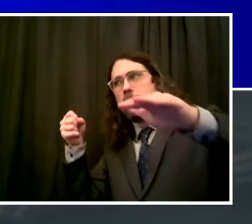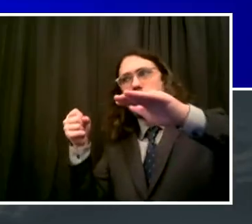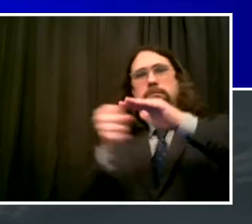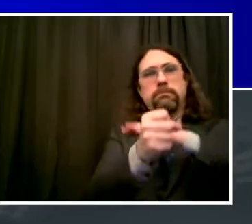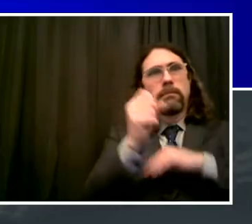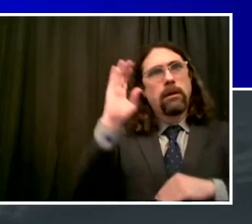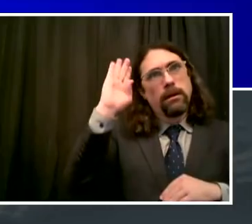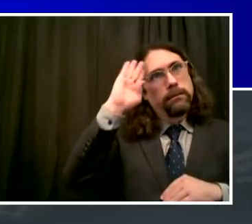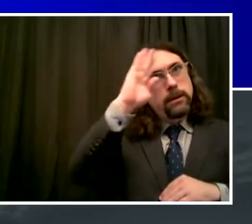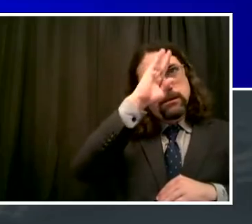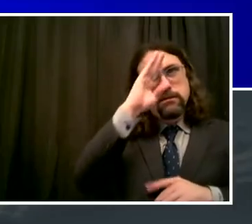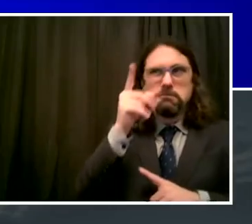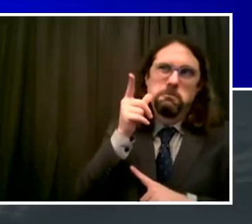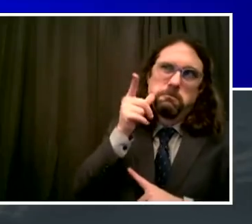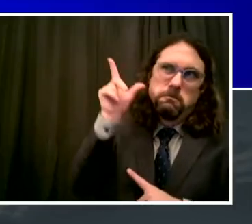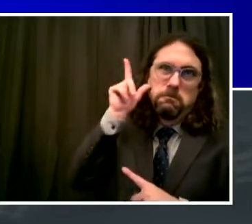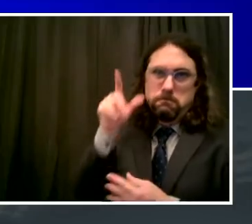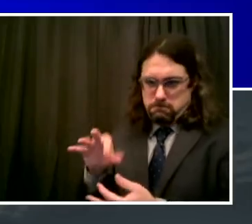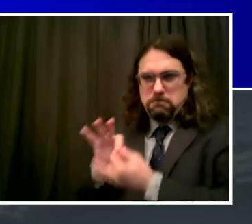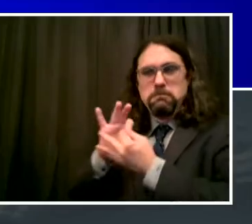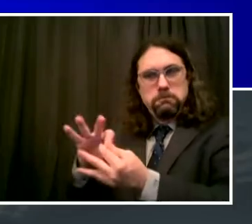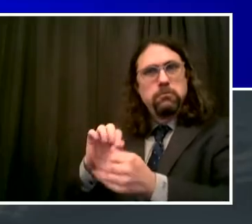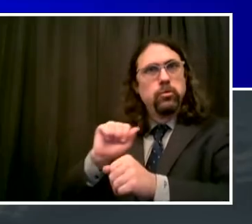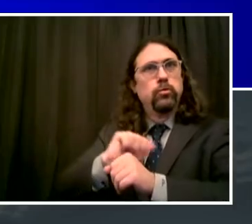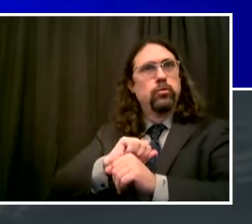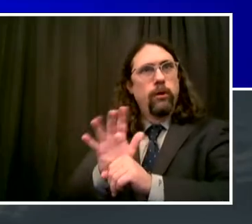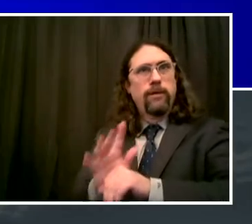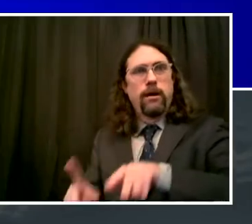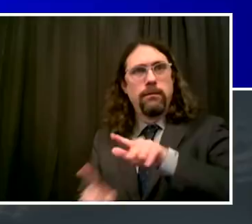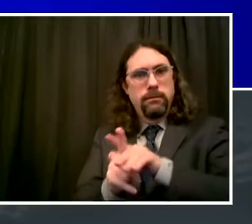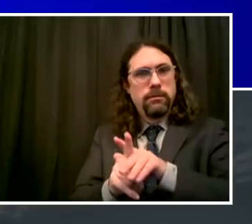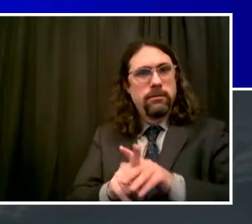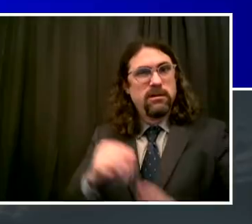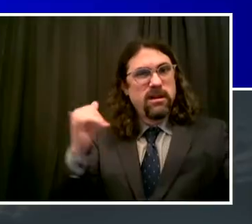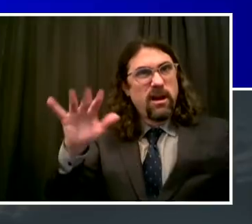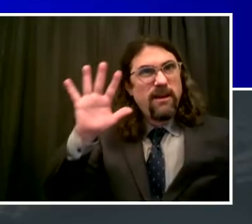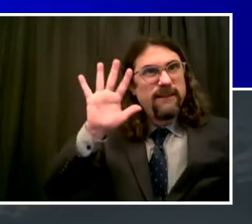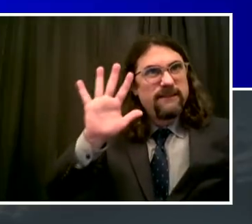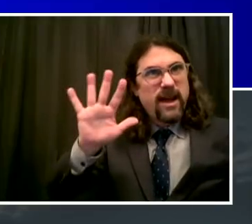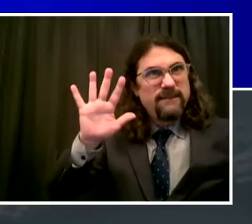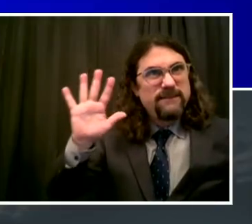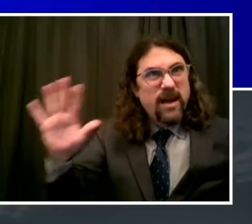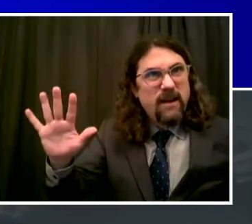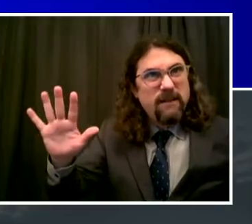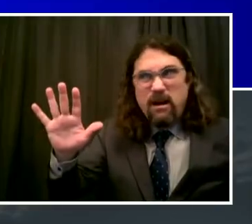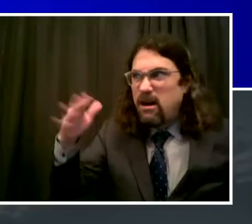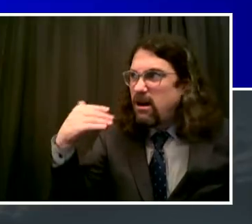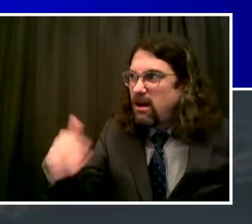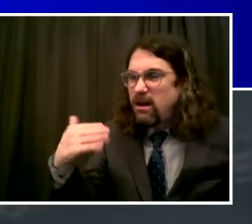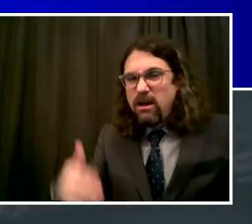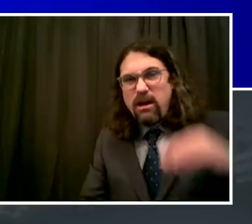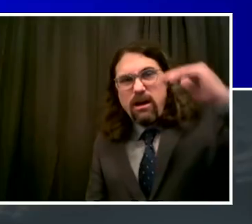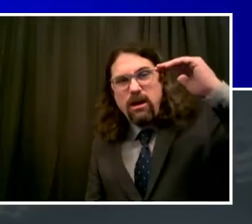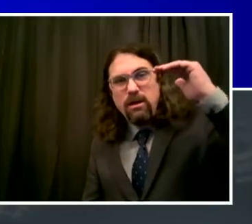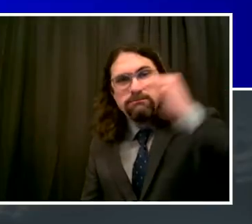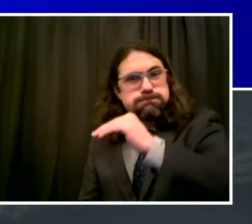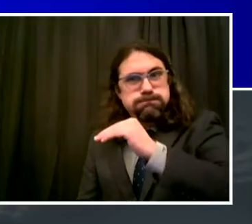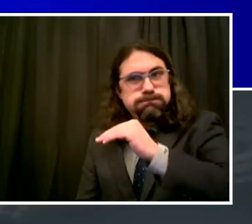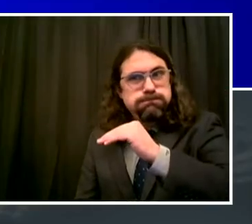'STHAT DWNO FROM 69 TO 55. AT TWO THINGS WE SEE HERE.